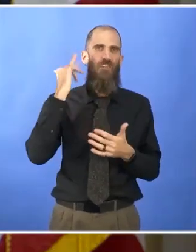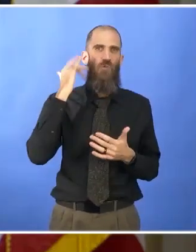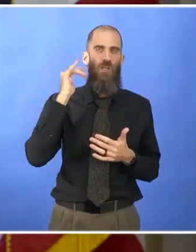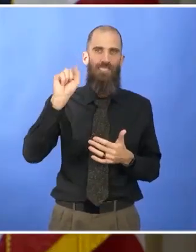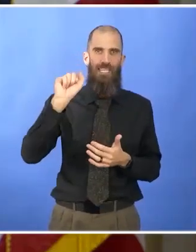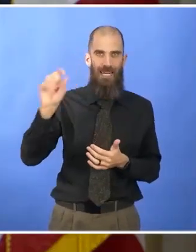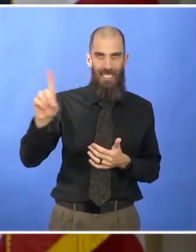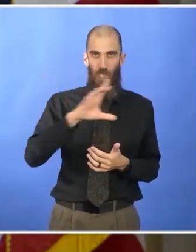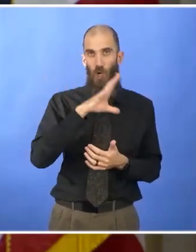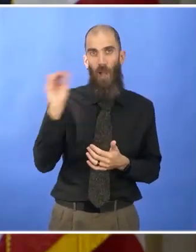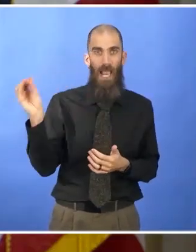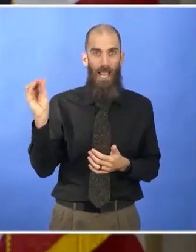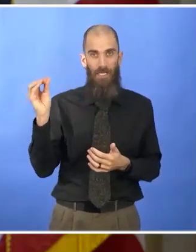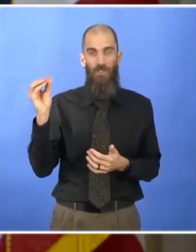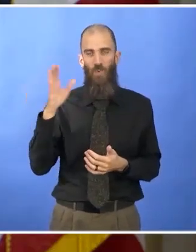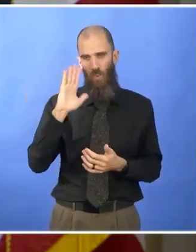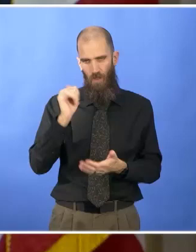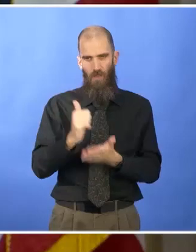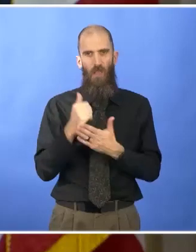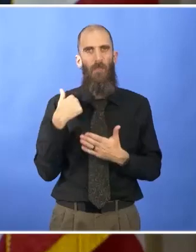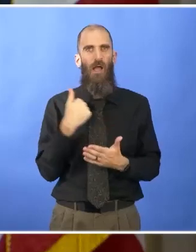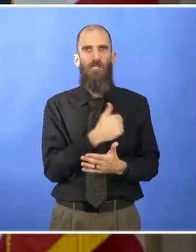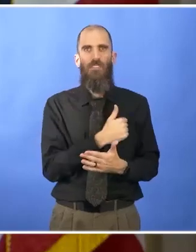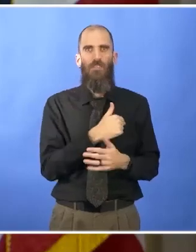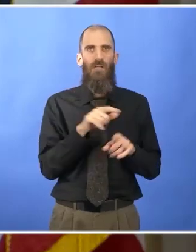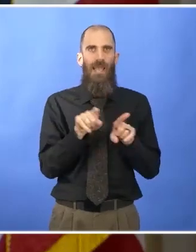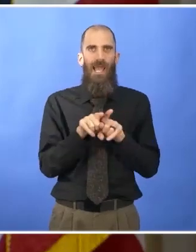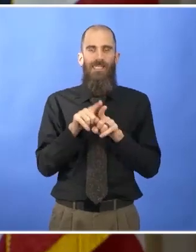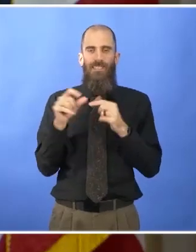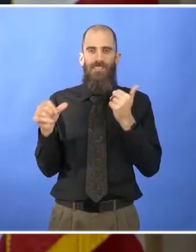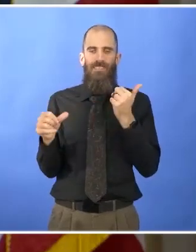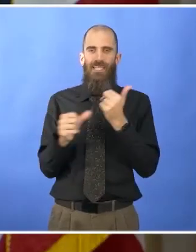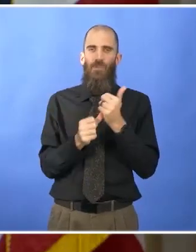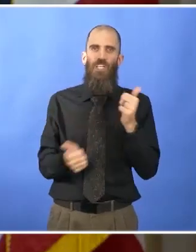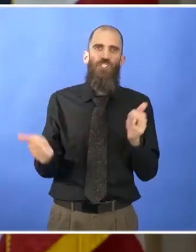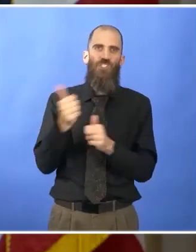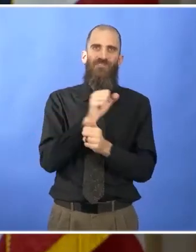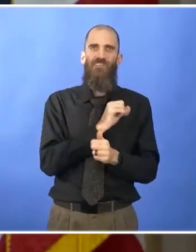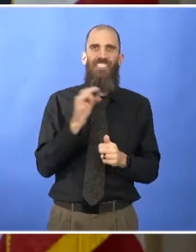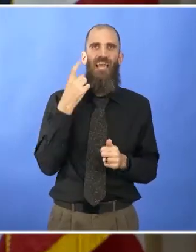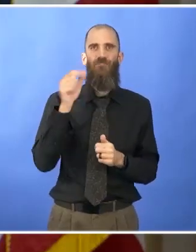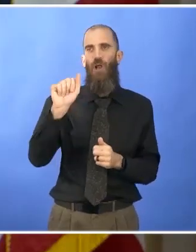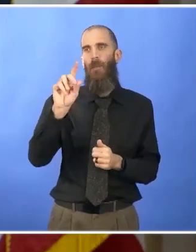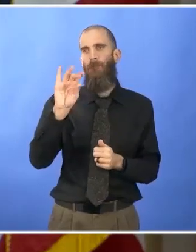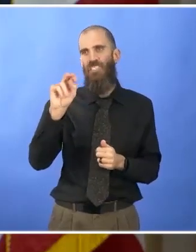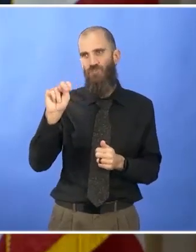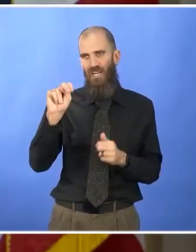ADMINISTERED OF MATTERS. WE ARE THRILLED TO HAVE DINO WORKING WITH US IN THAT ROLE. -- DENA WORKING WITH US IN A